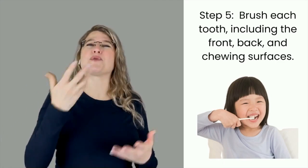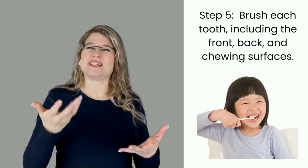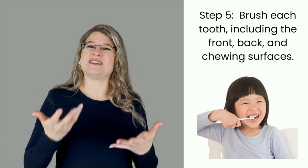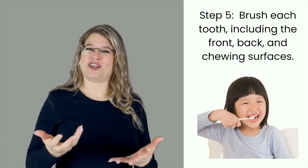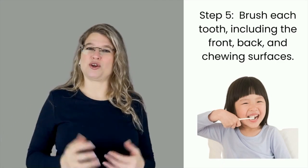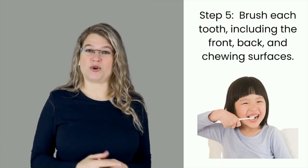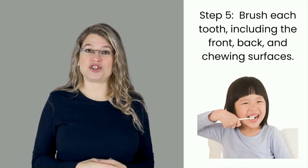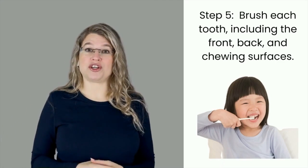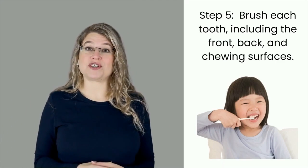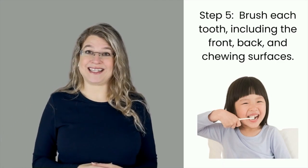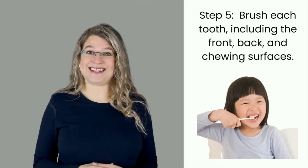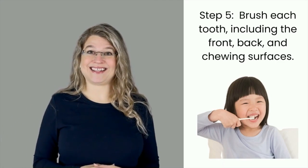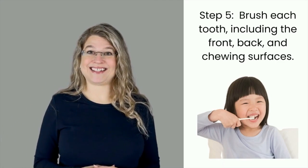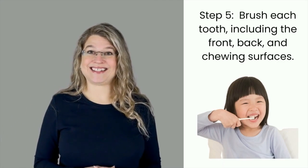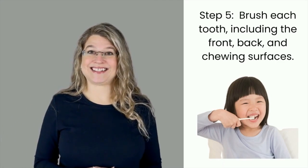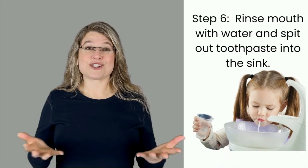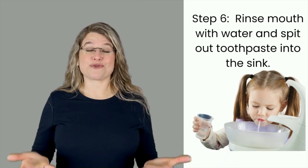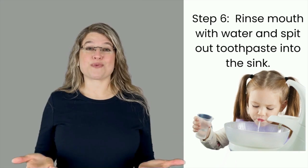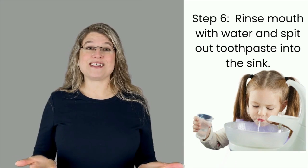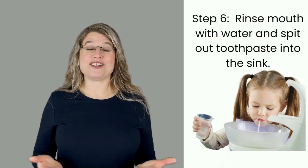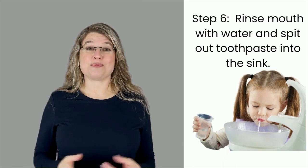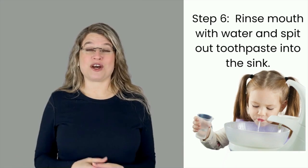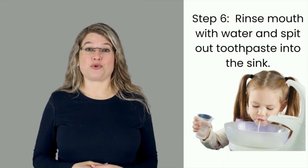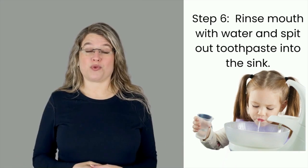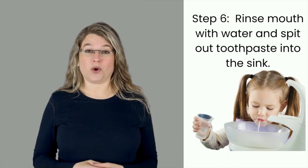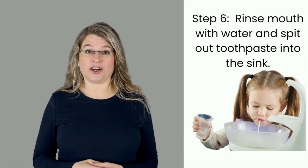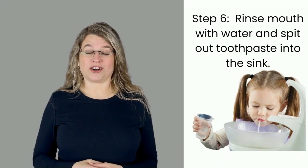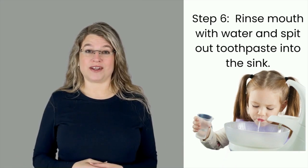pretend like you're brushing your teeth. So for rinsing your mouth with water and